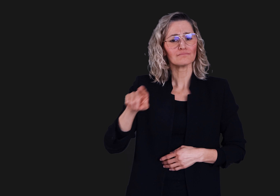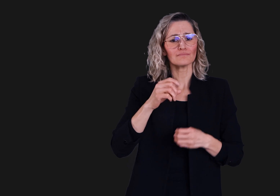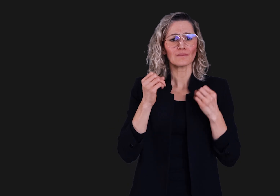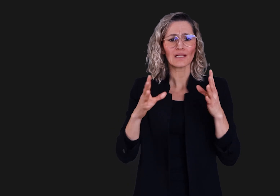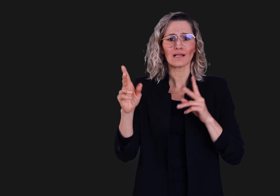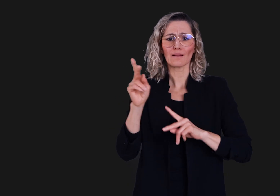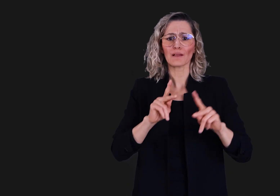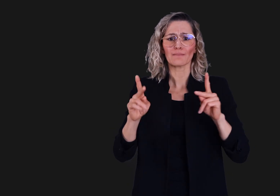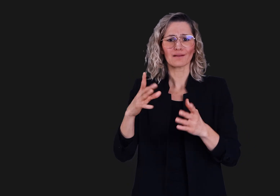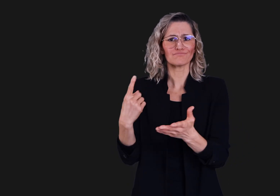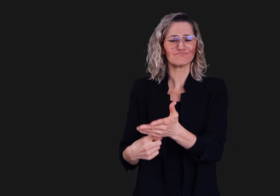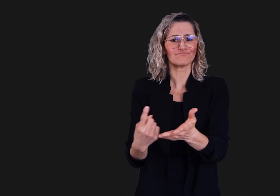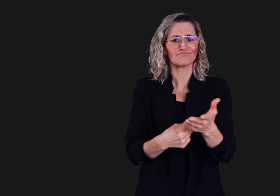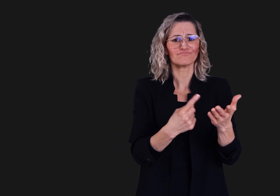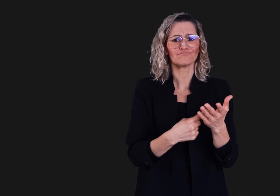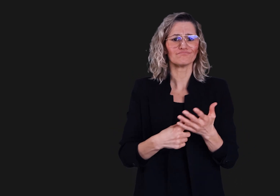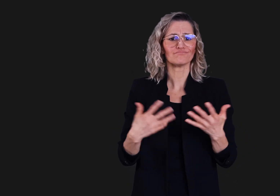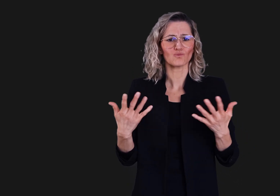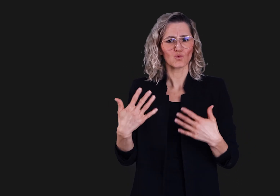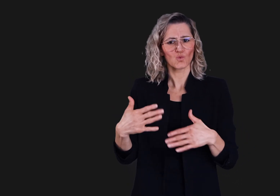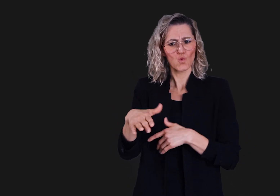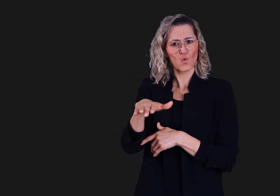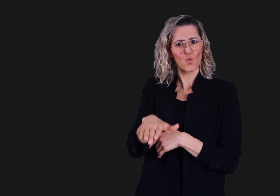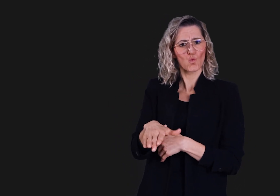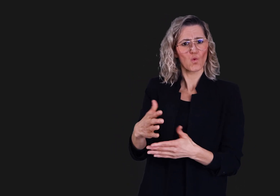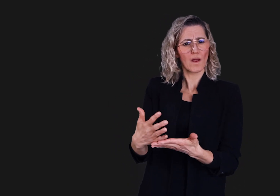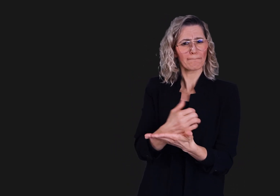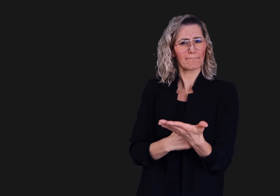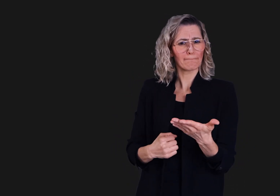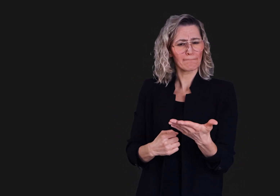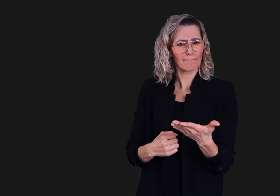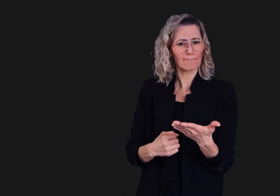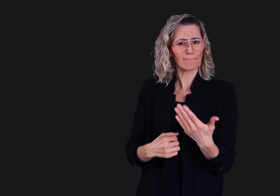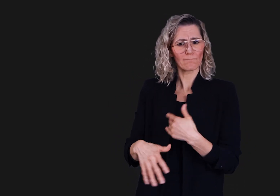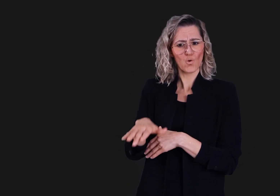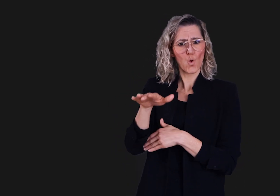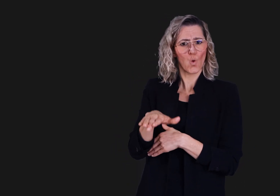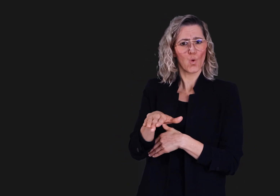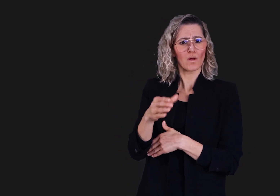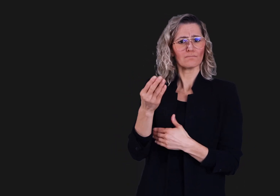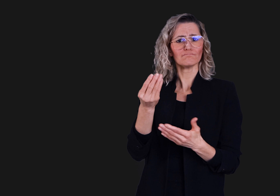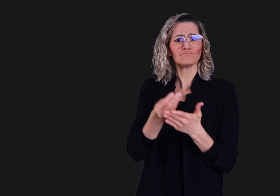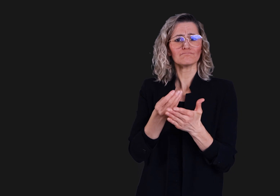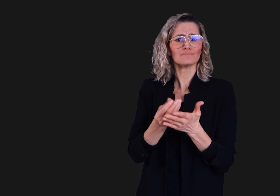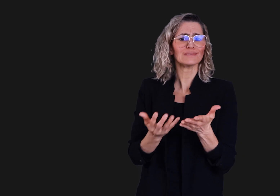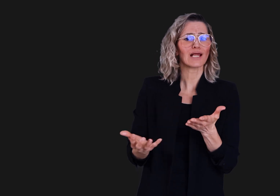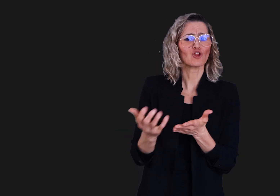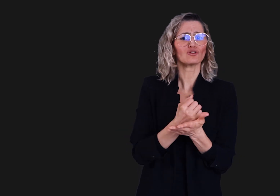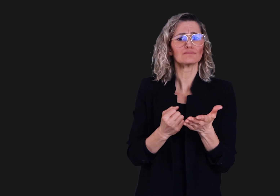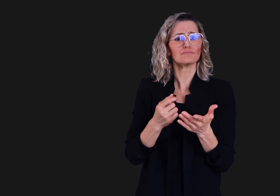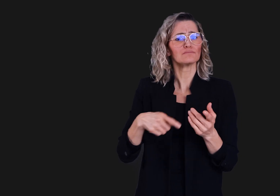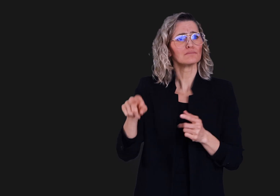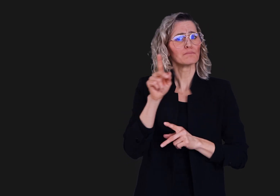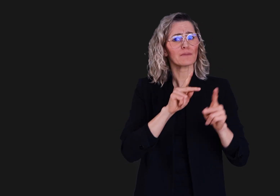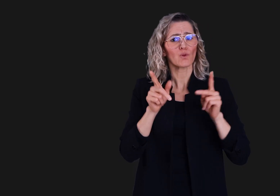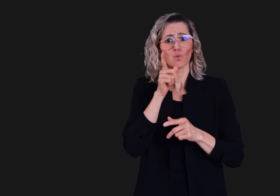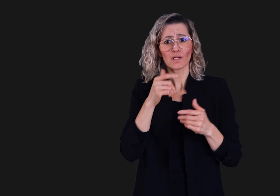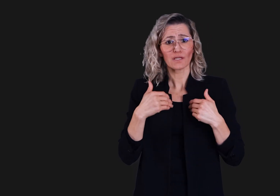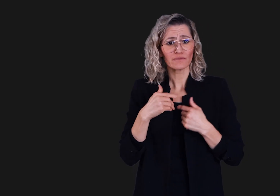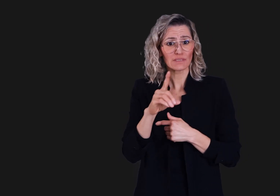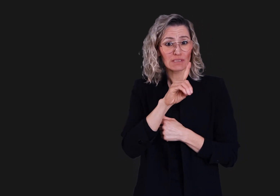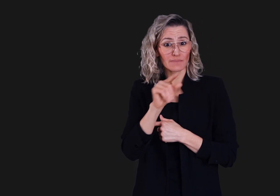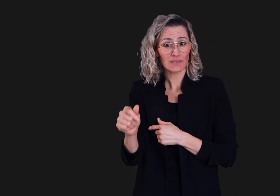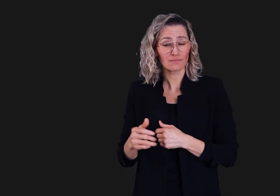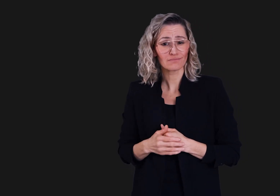Many people talked about the low income and low salaries for people with disabilities.